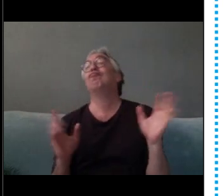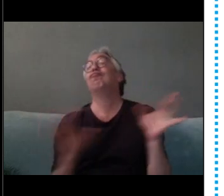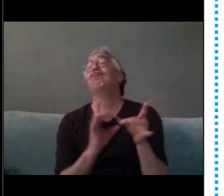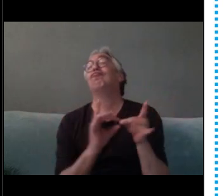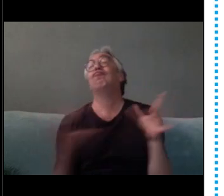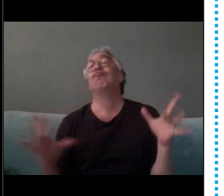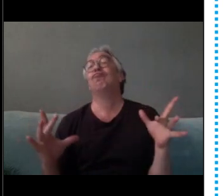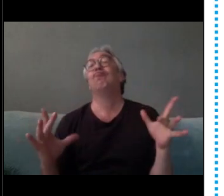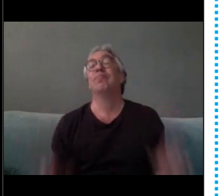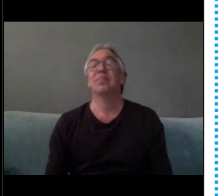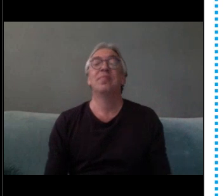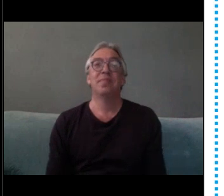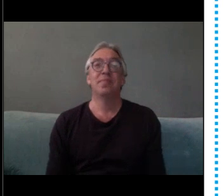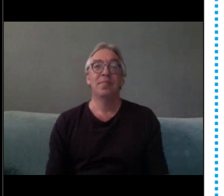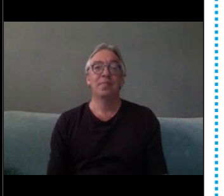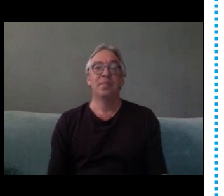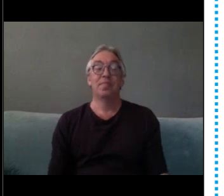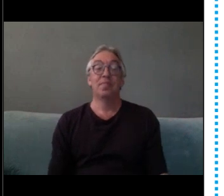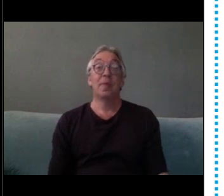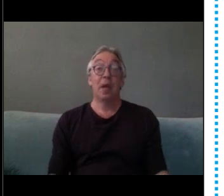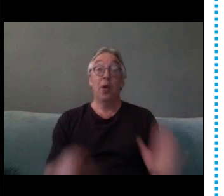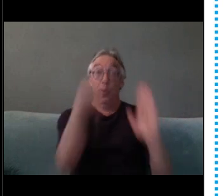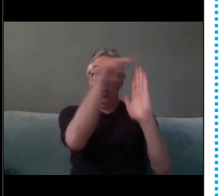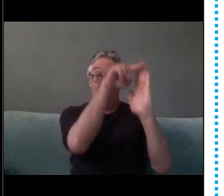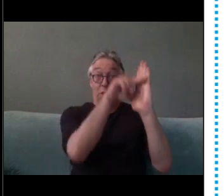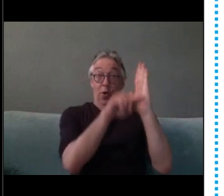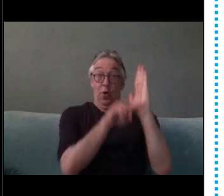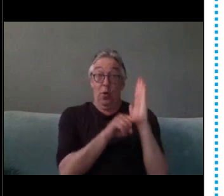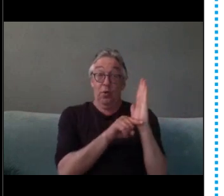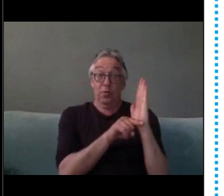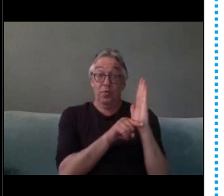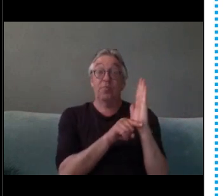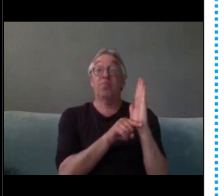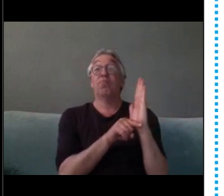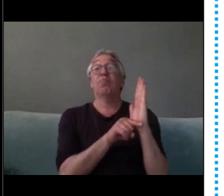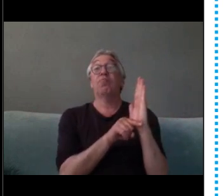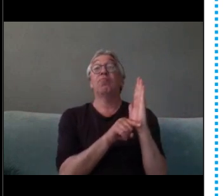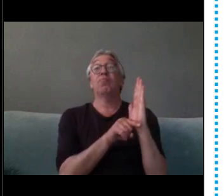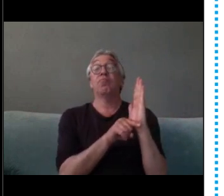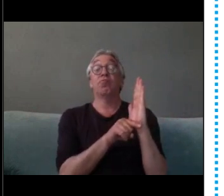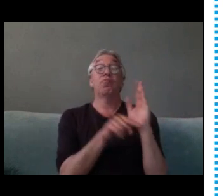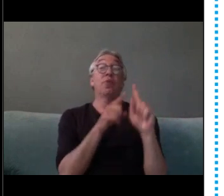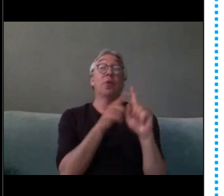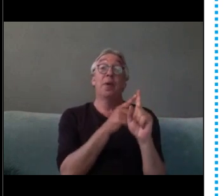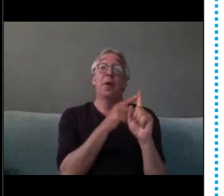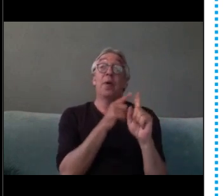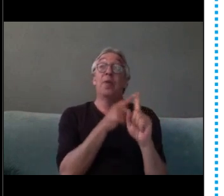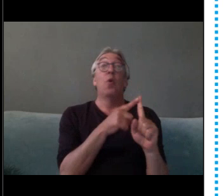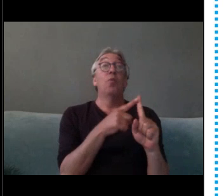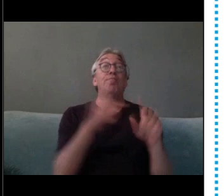which is rules on the availability of tickets, liability for passengers and their luggage,